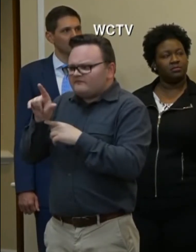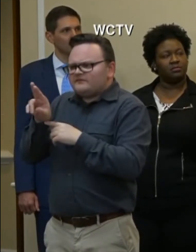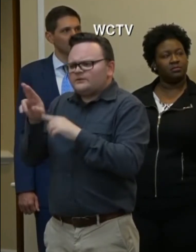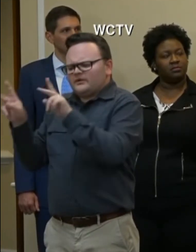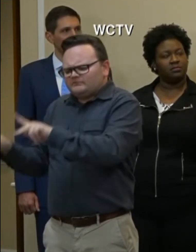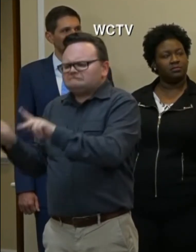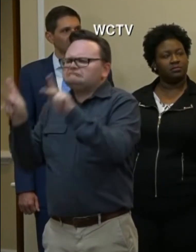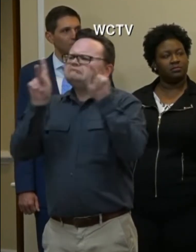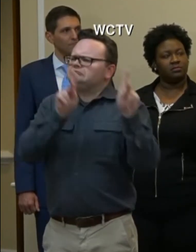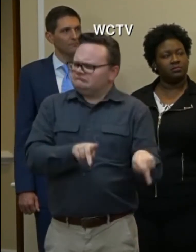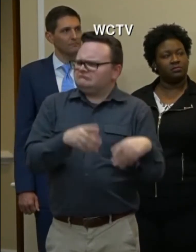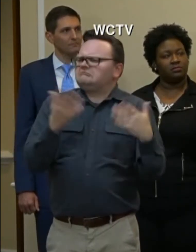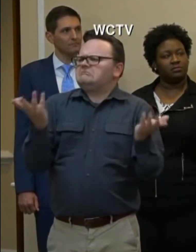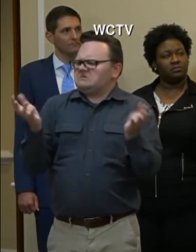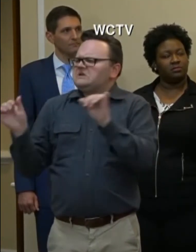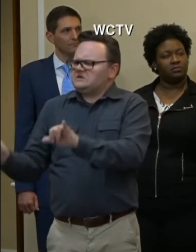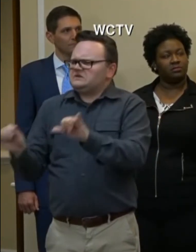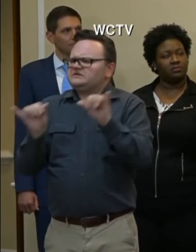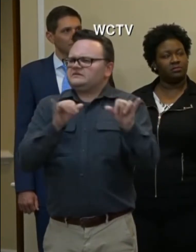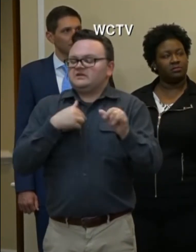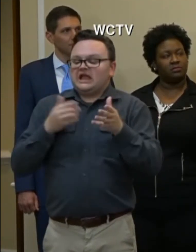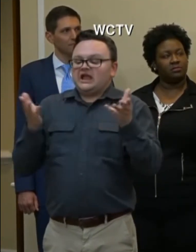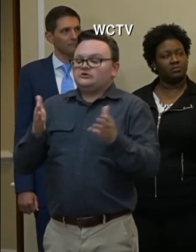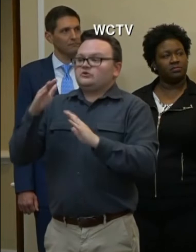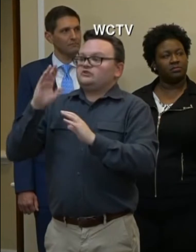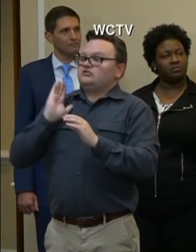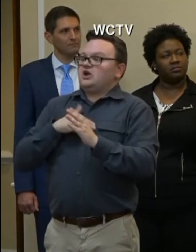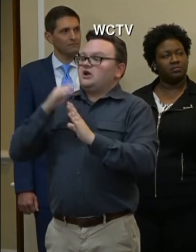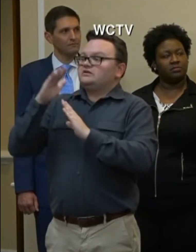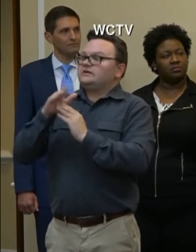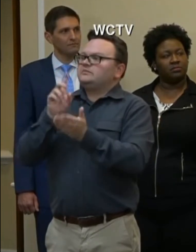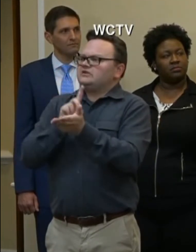think I've urged the Surgeon General figure out how we can do that in Florida